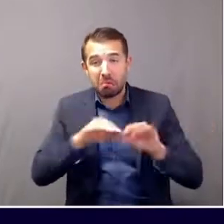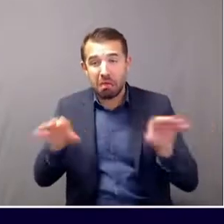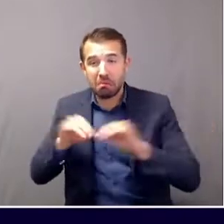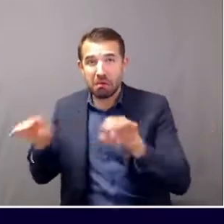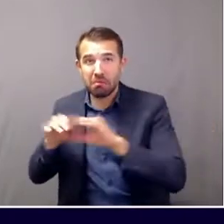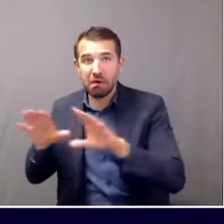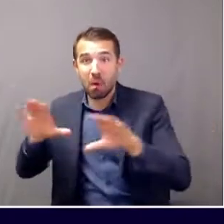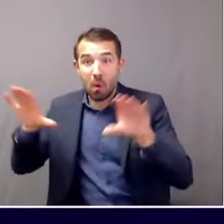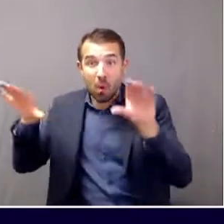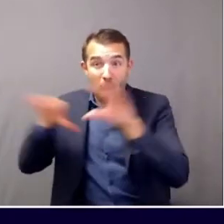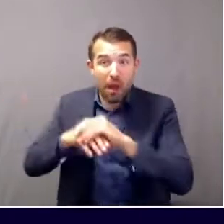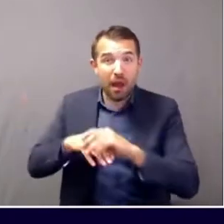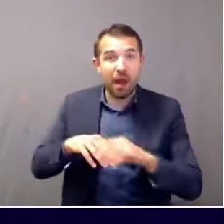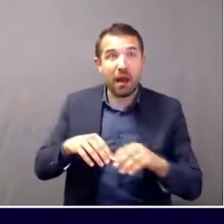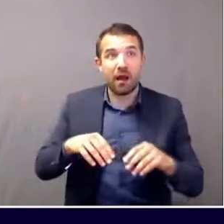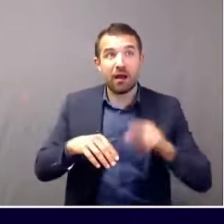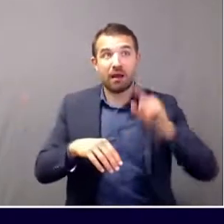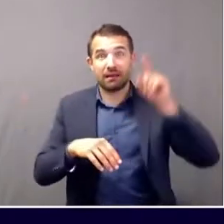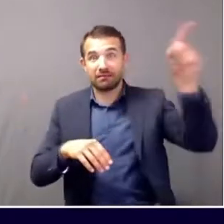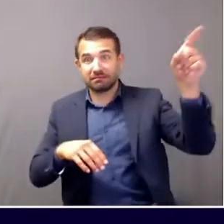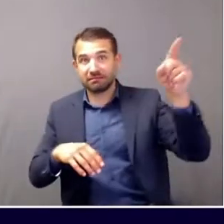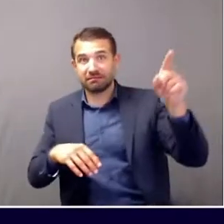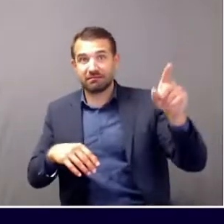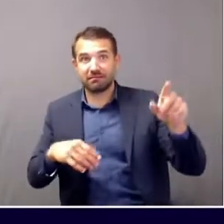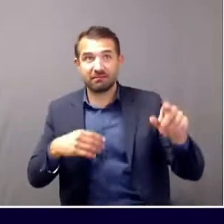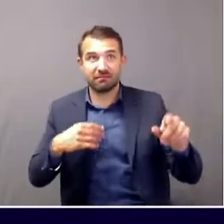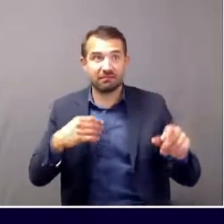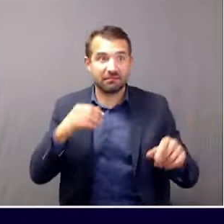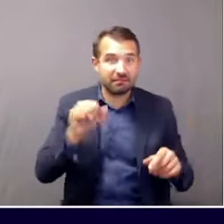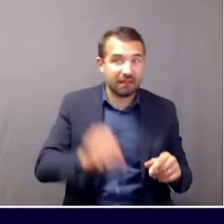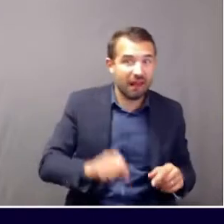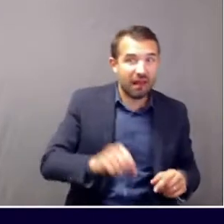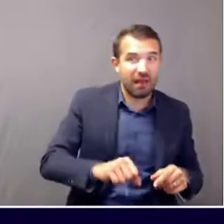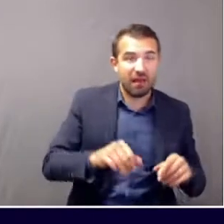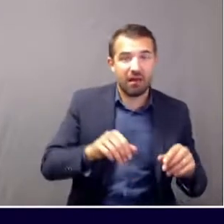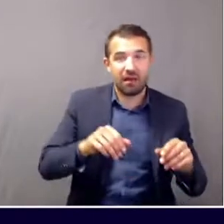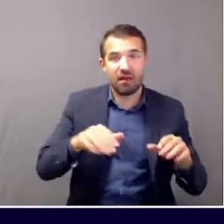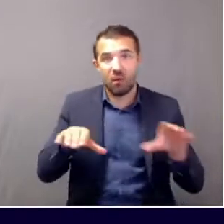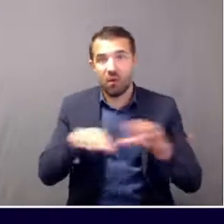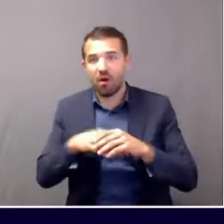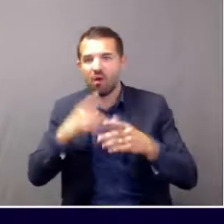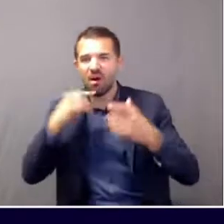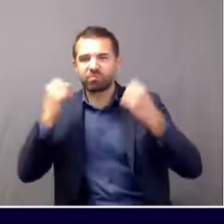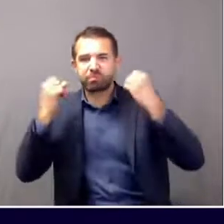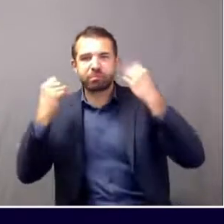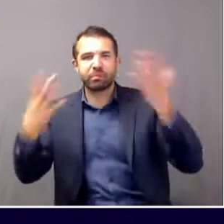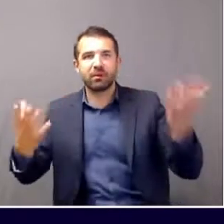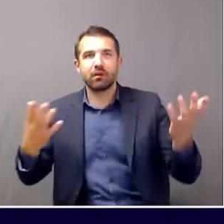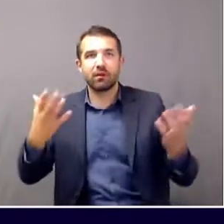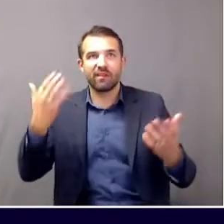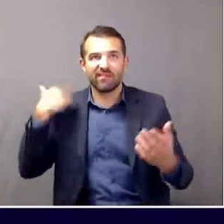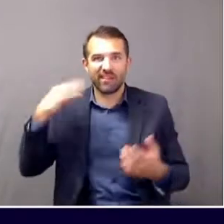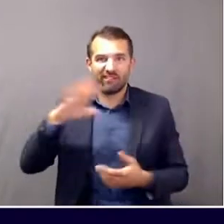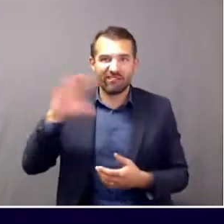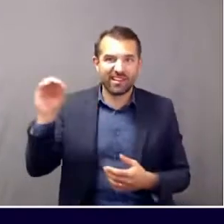fraction of the new cases that we saw every day fifty sixty